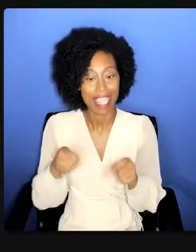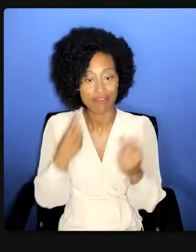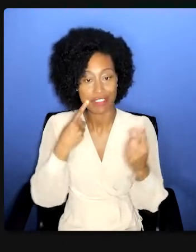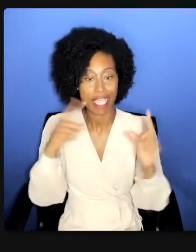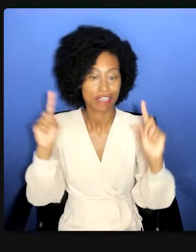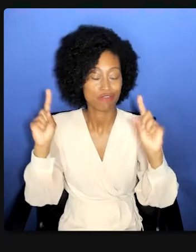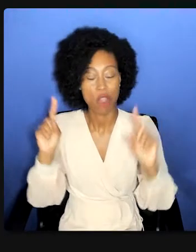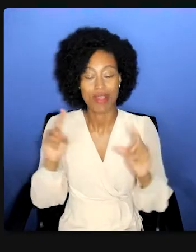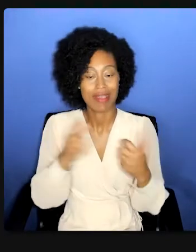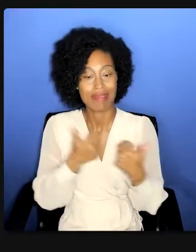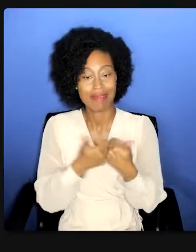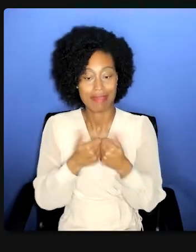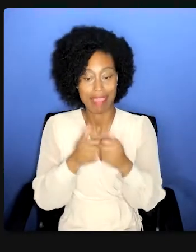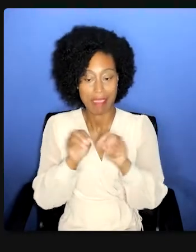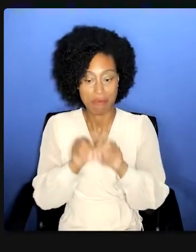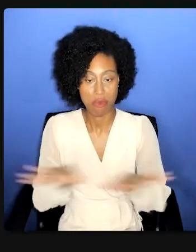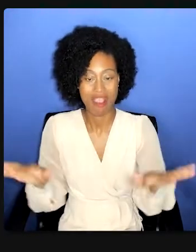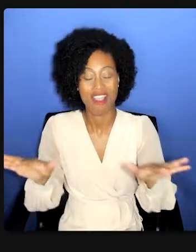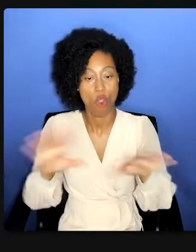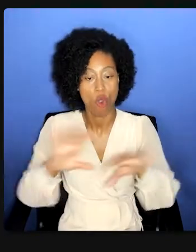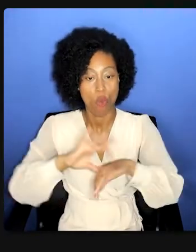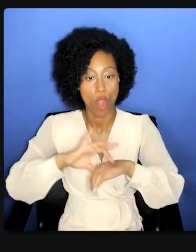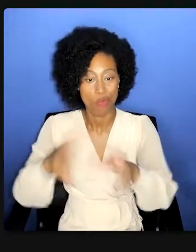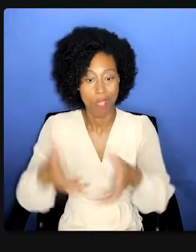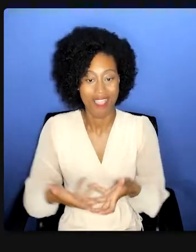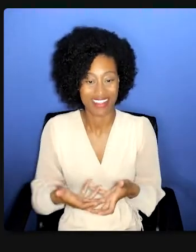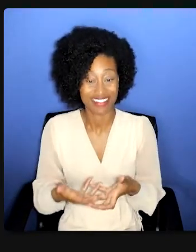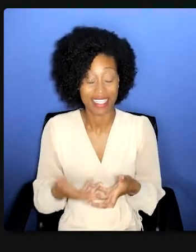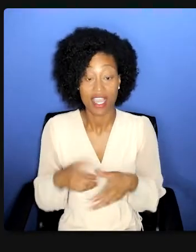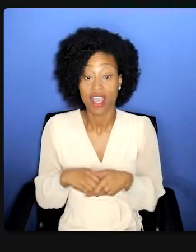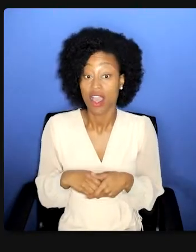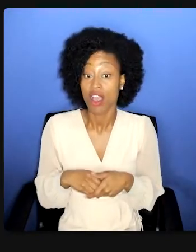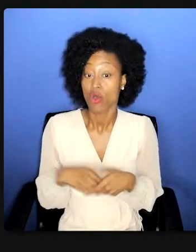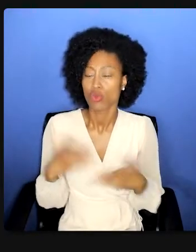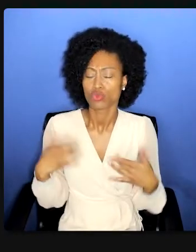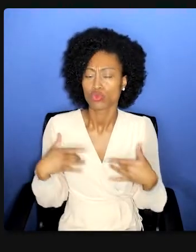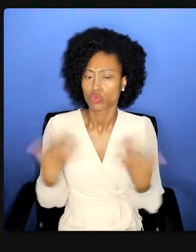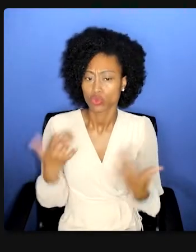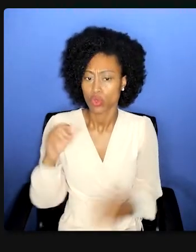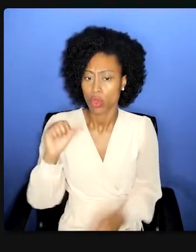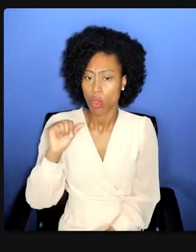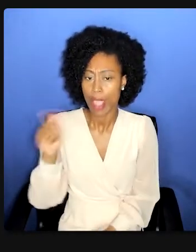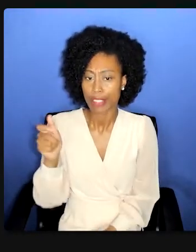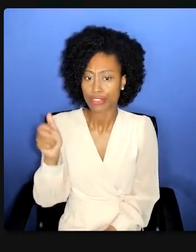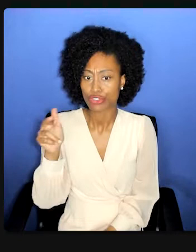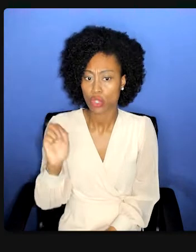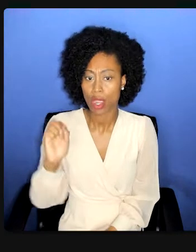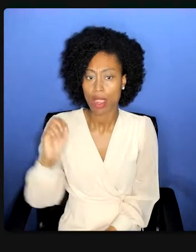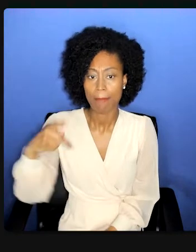Let's talk about what Azure PlayFab MPS is. So, Azure PlayFab MPS is an orchestrator